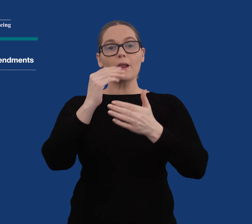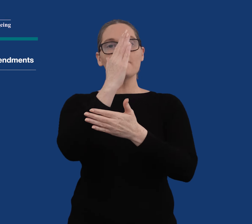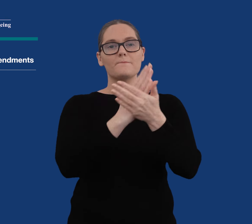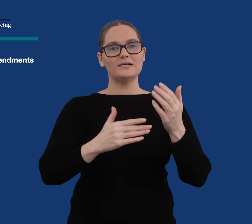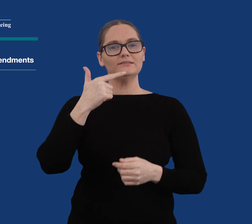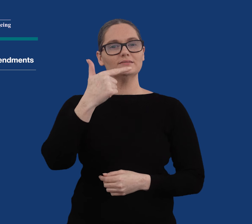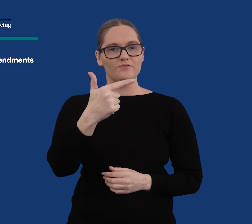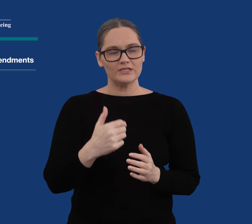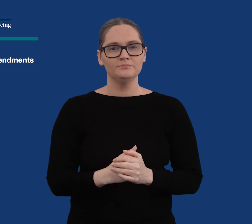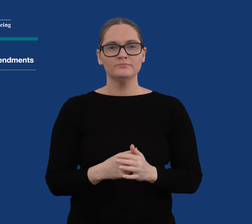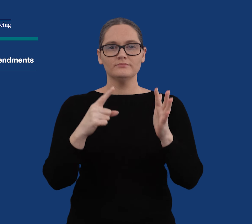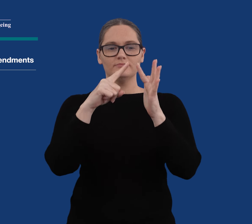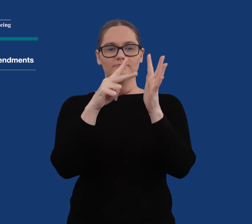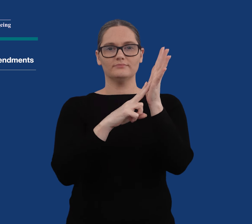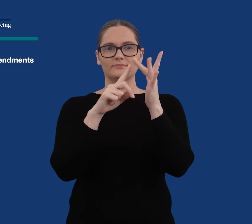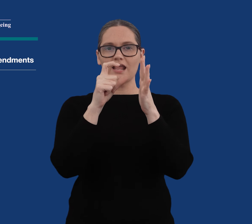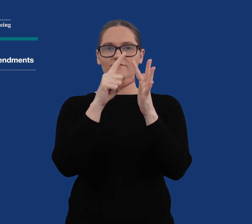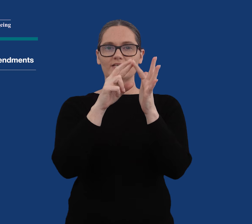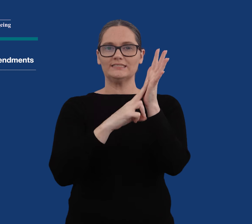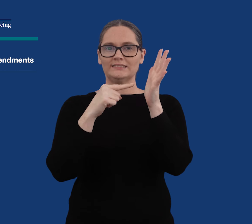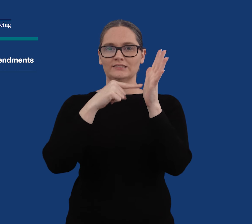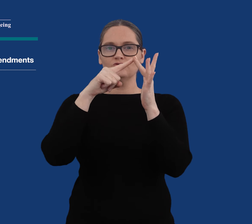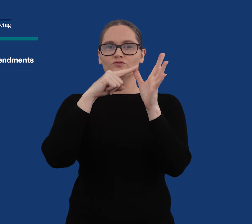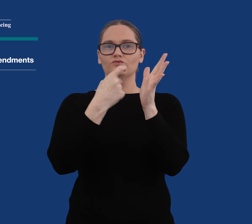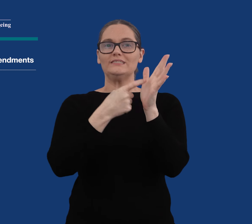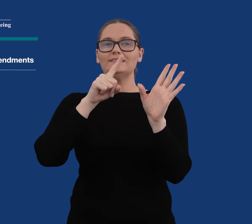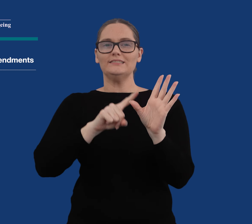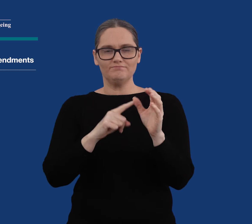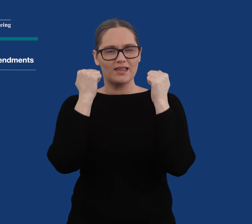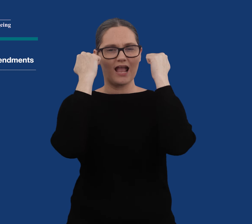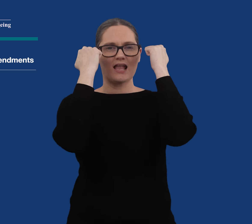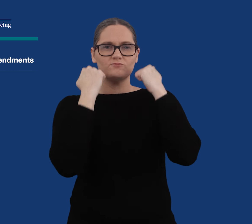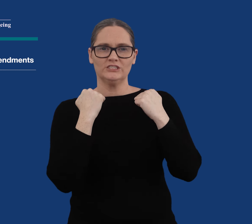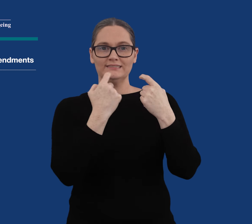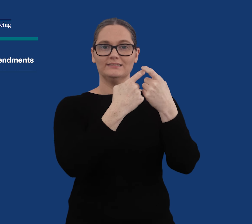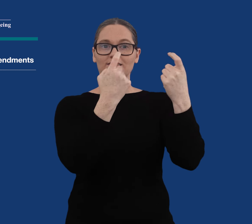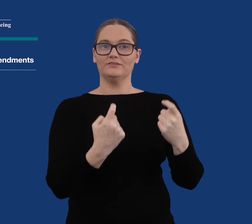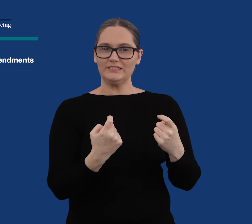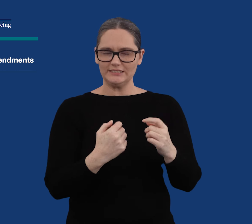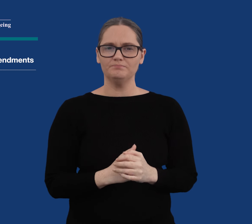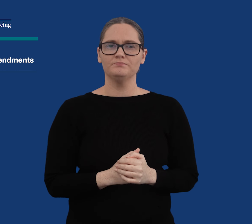Part 7 – Evidentiary certificates